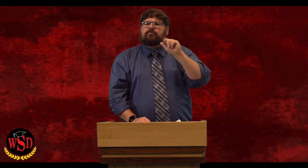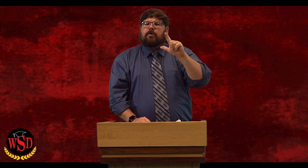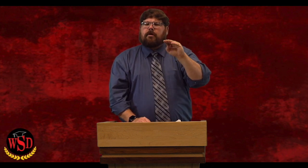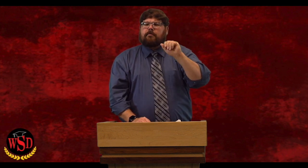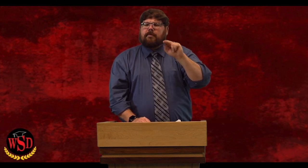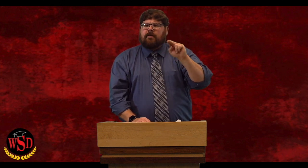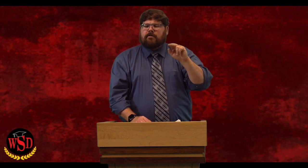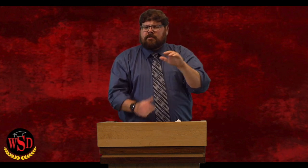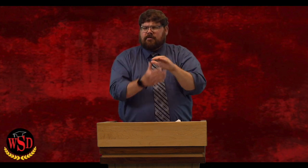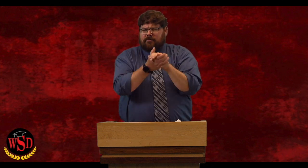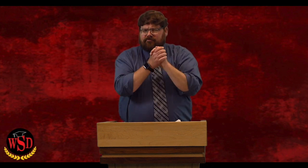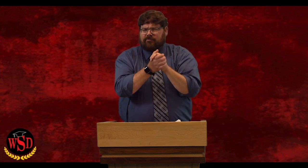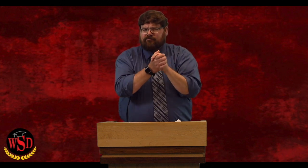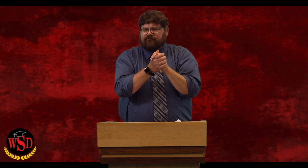Congratulations.